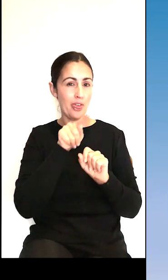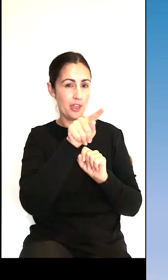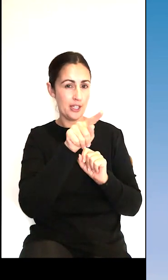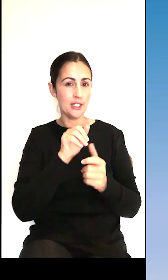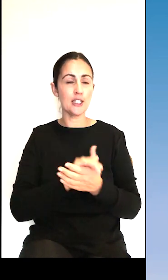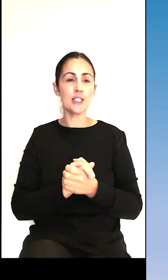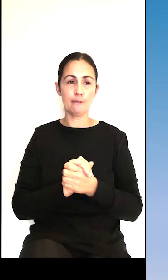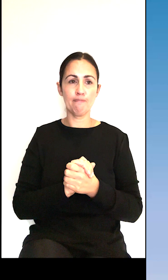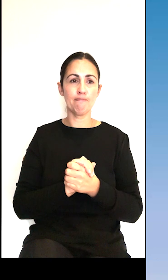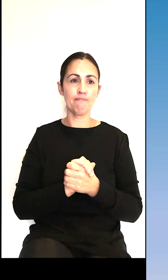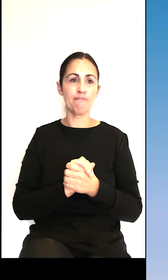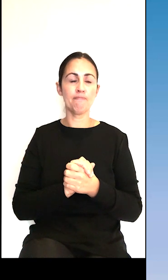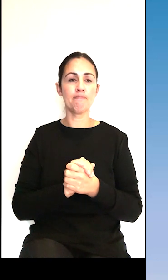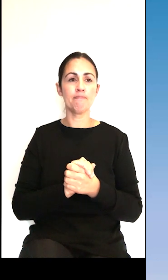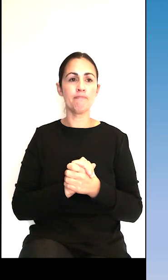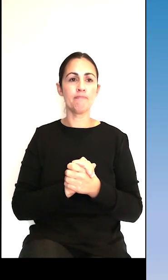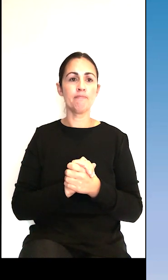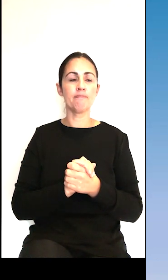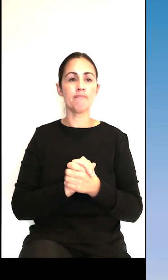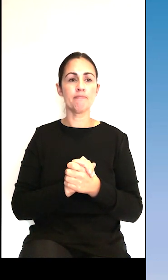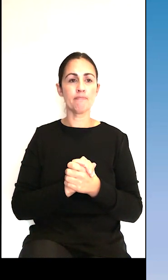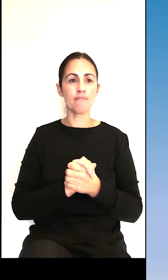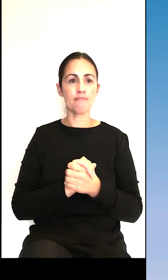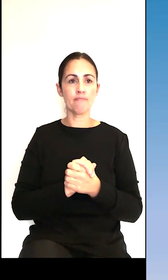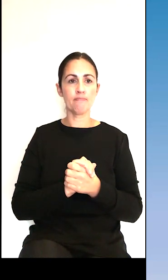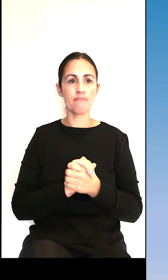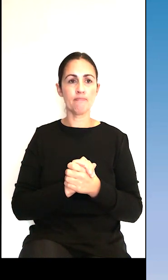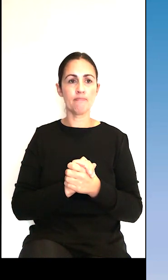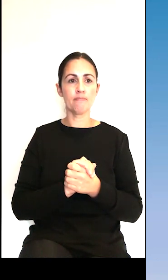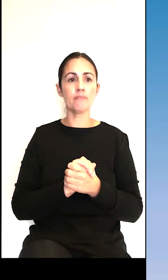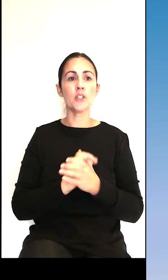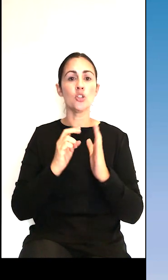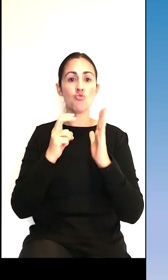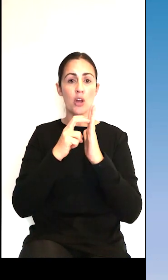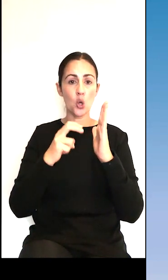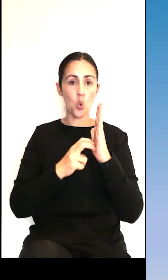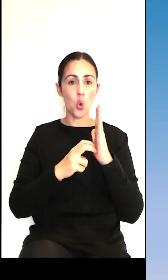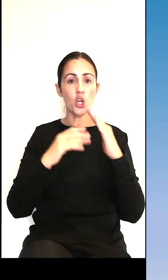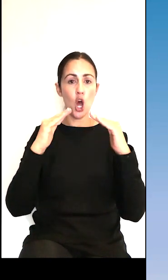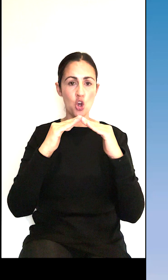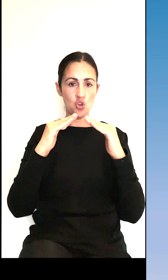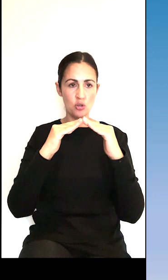Health Record. So up on the screen there you can see this is the Record Home page on the top menu bar.